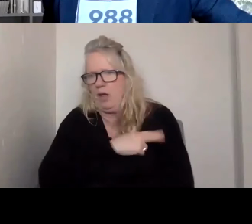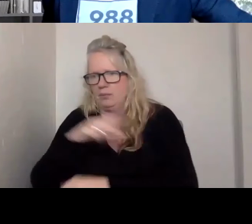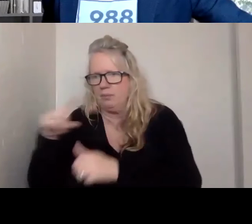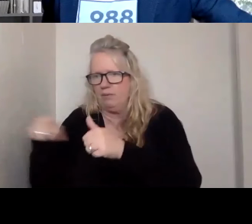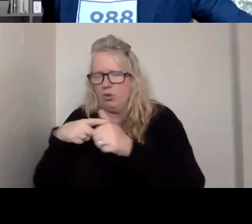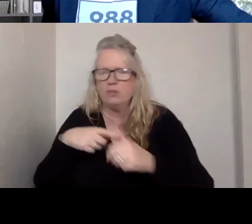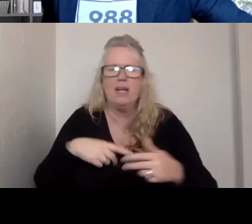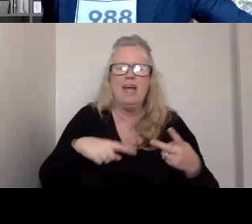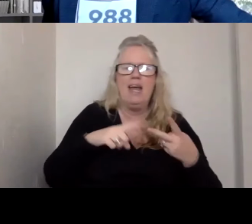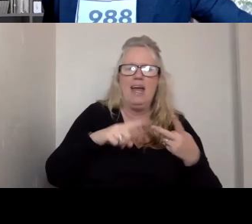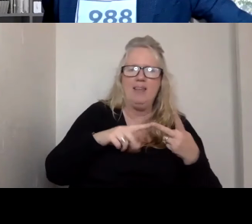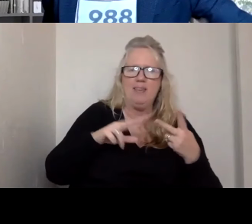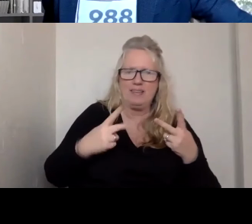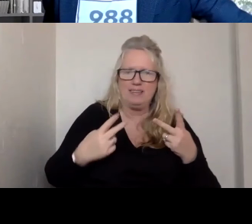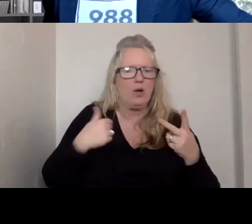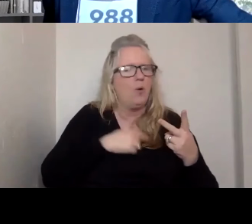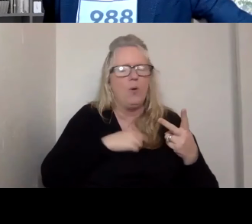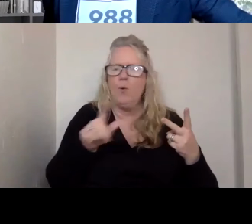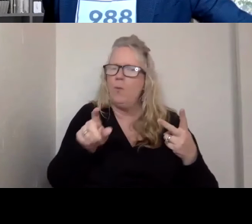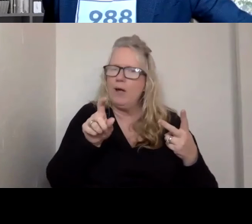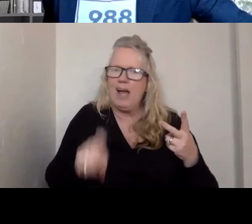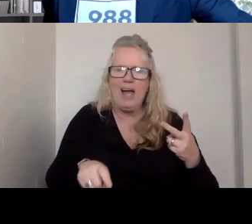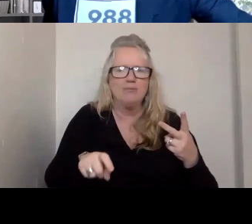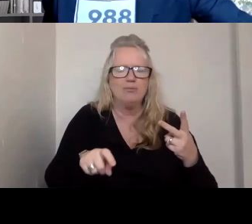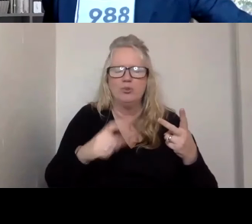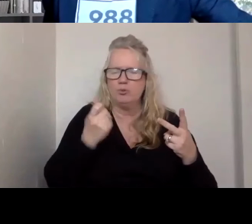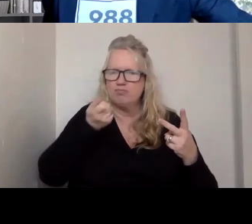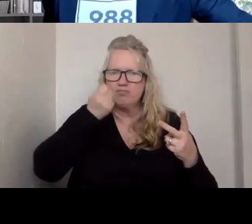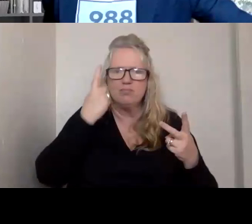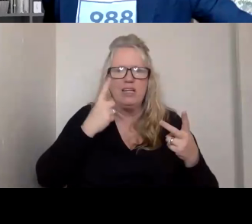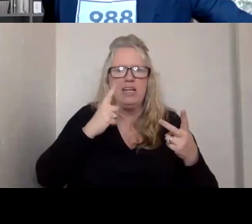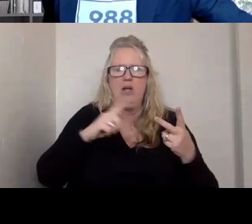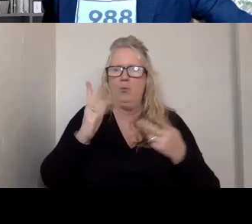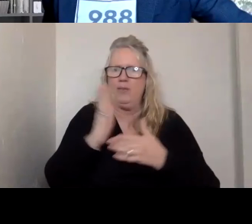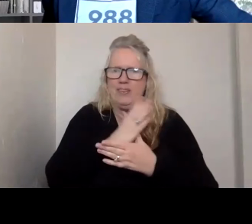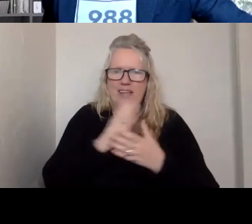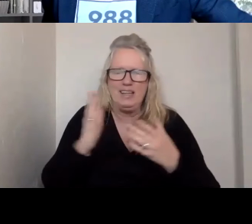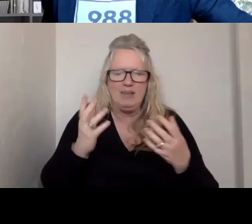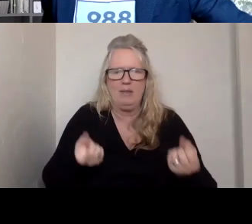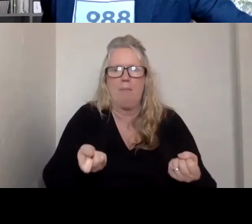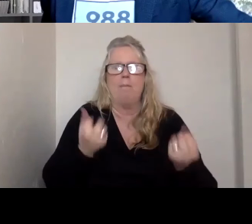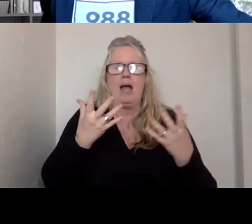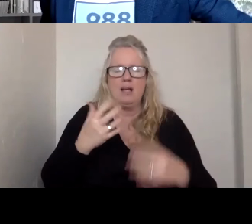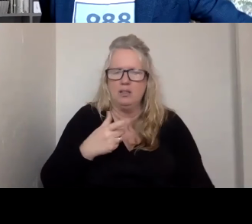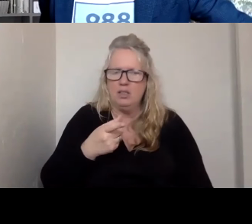SECONDLY, WE HAVE TO COME TO GRIPS WITH THE SCALE. THIS IS ENORMOUS.